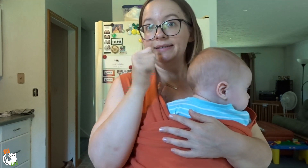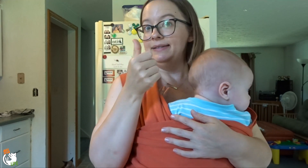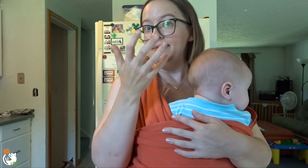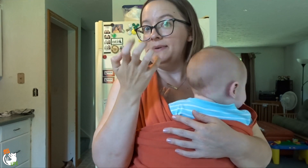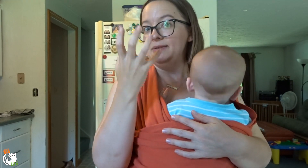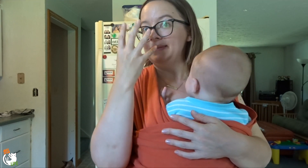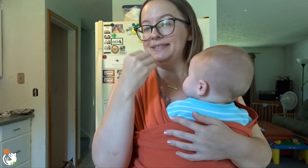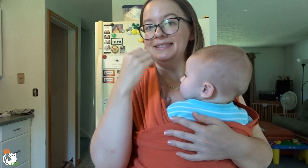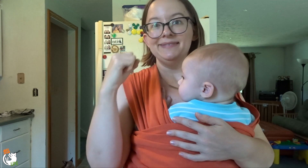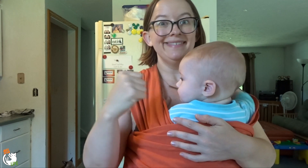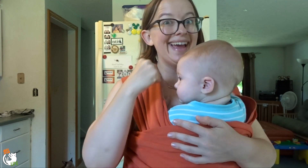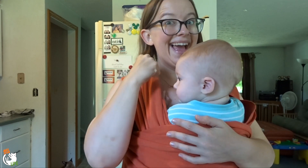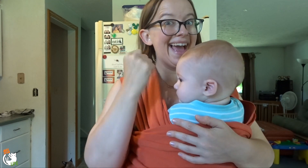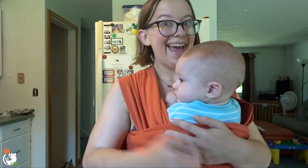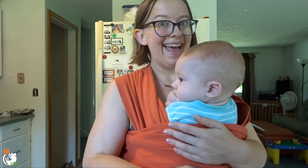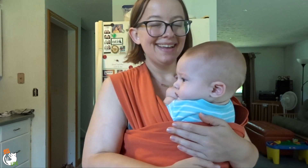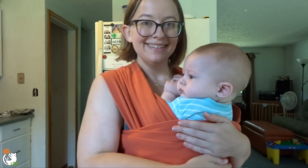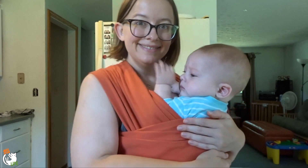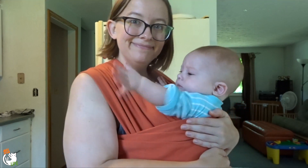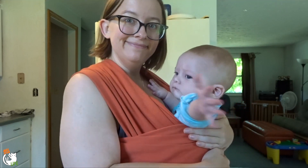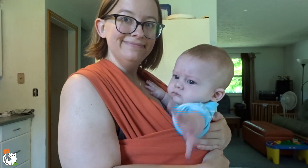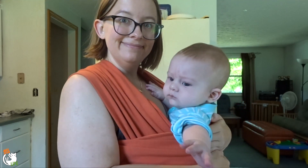uh... he doesn't want to sleep so yay!